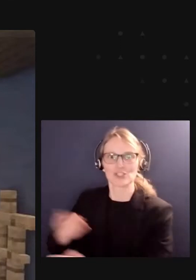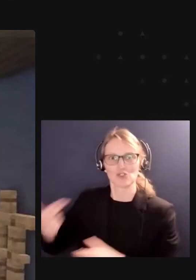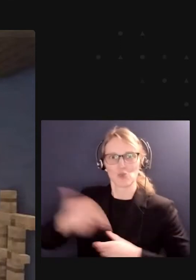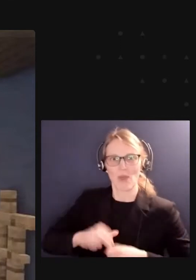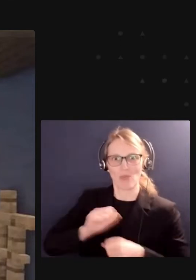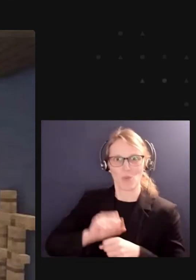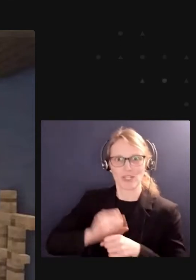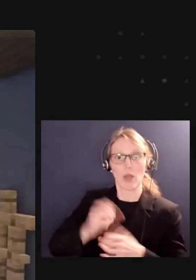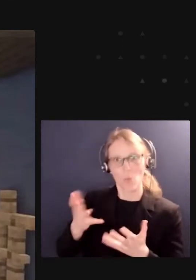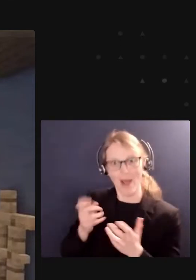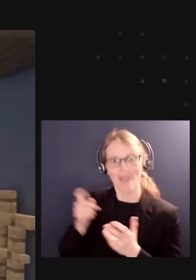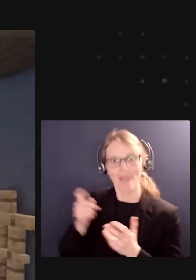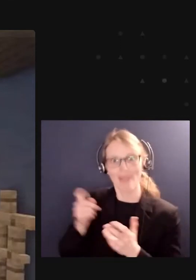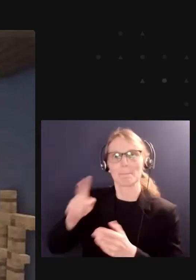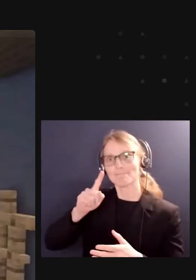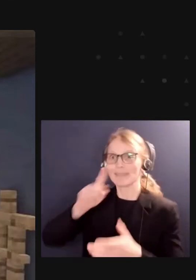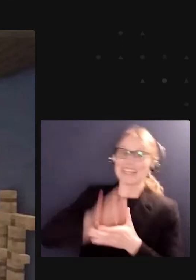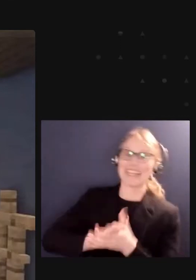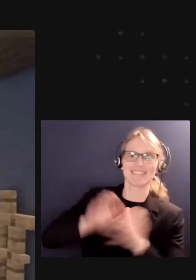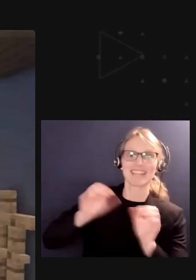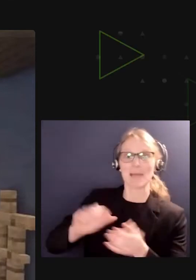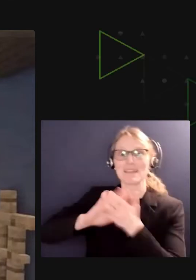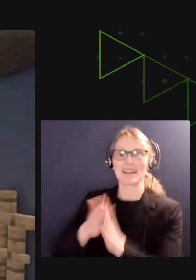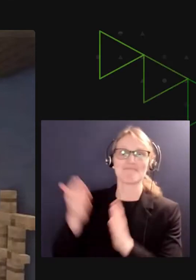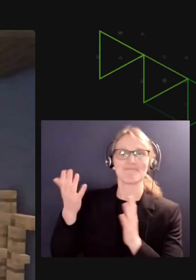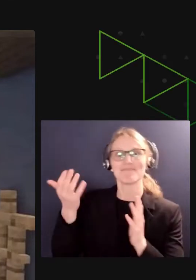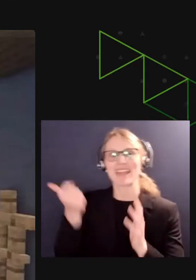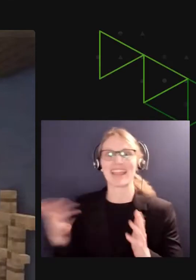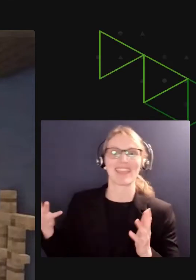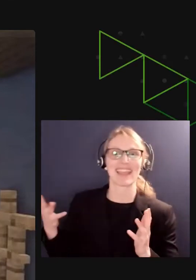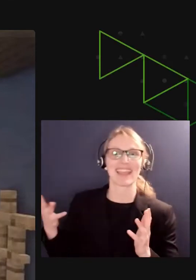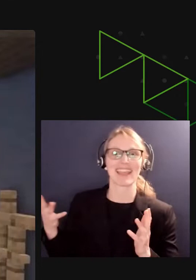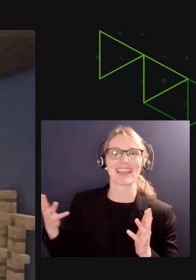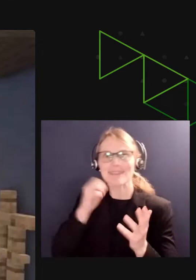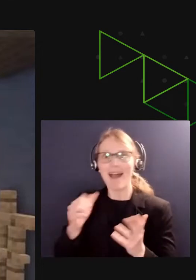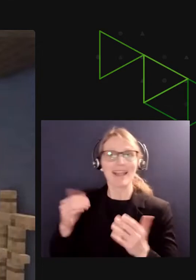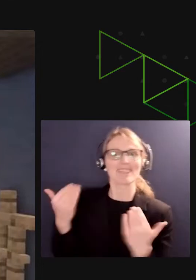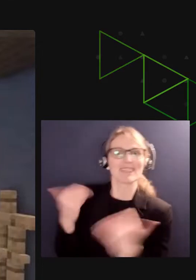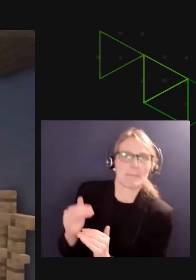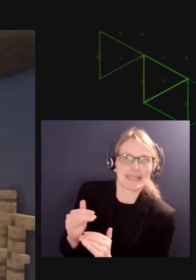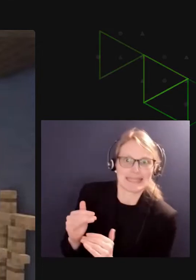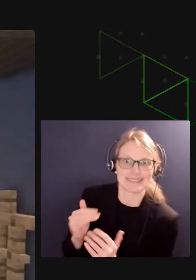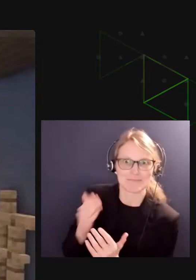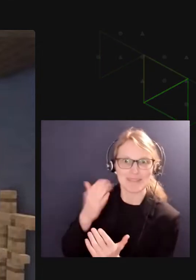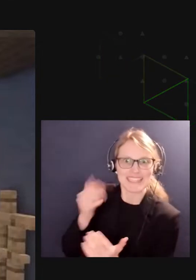and not feel limited because they are females. And now as a leader of a studio, you know, I feel a responsibility